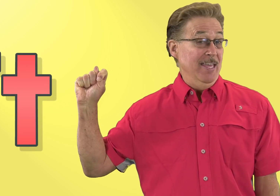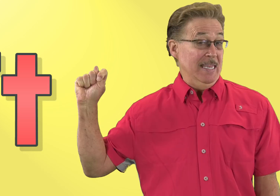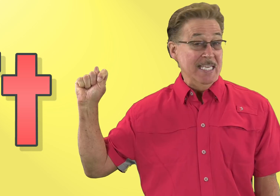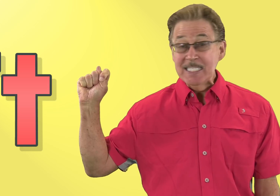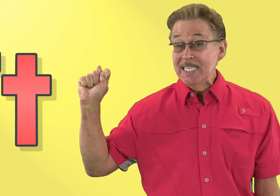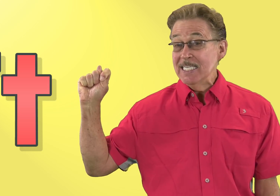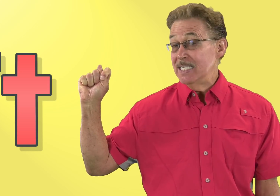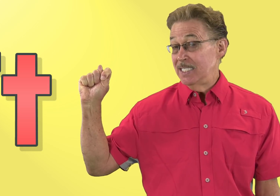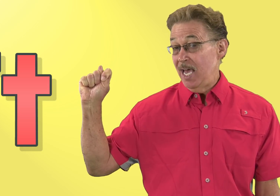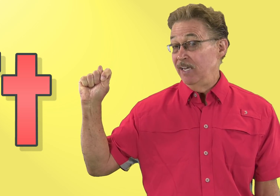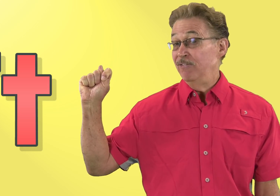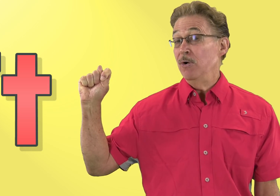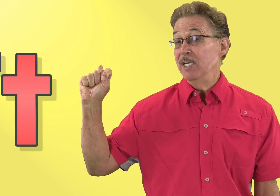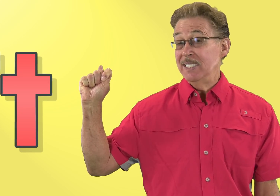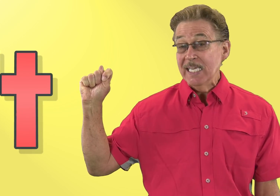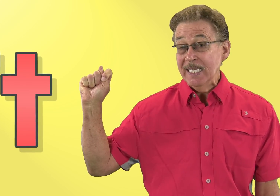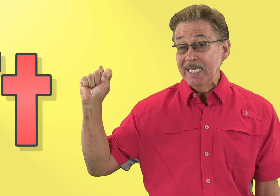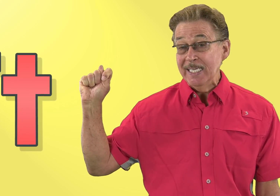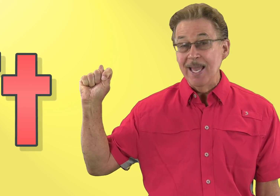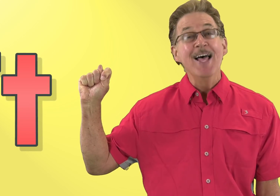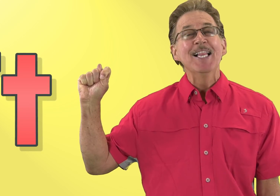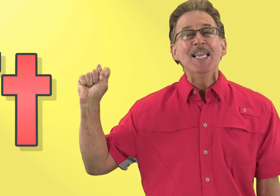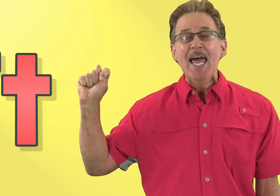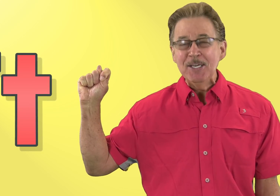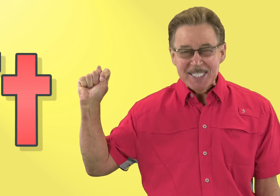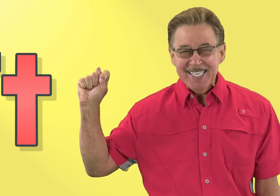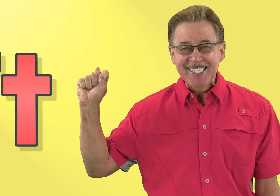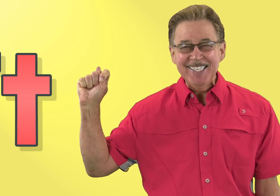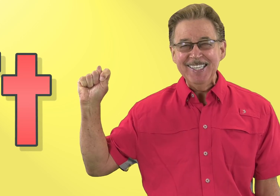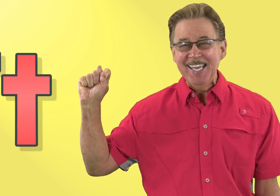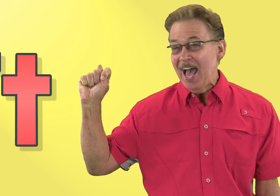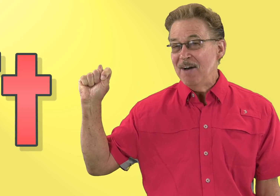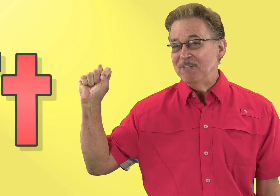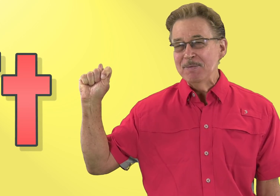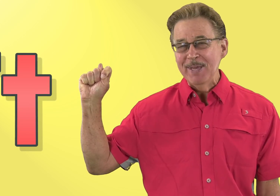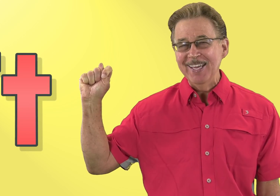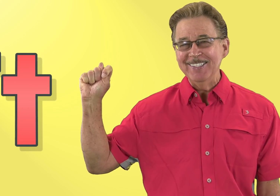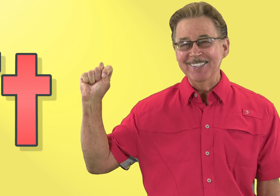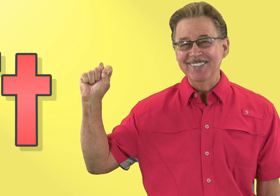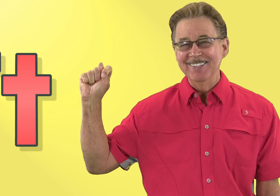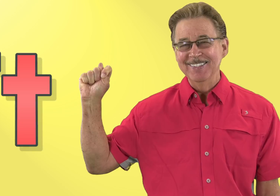This is the sign for T t Letter T t in the alphabet